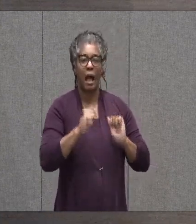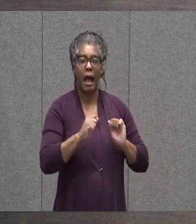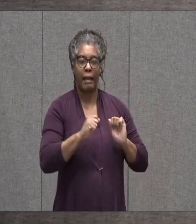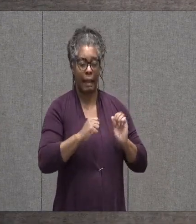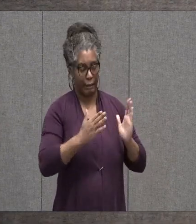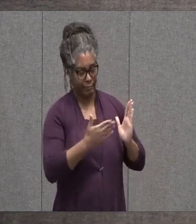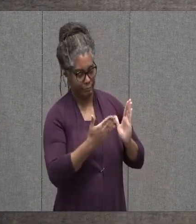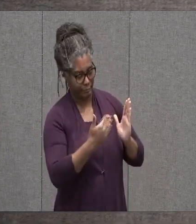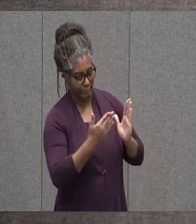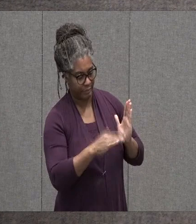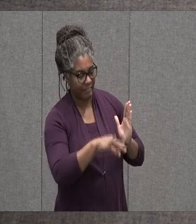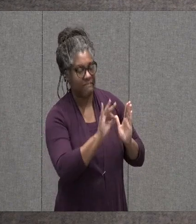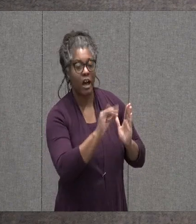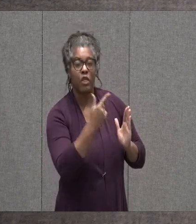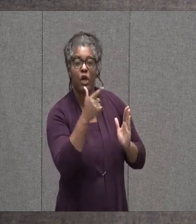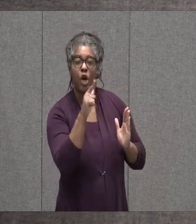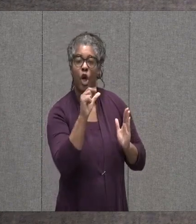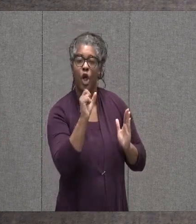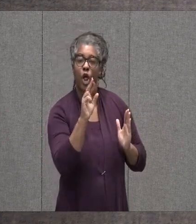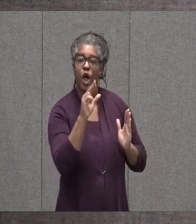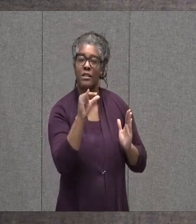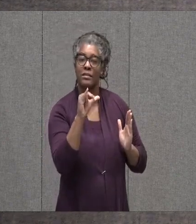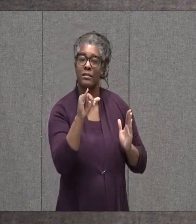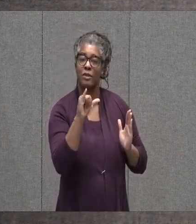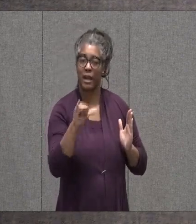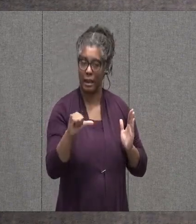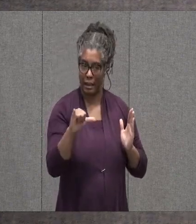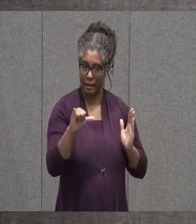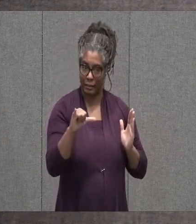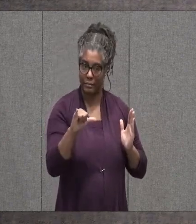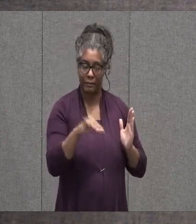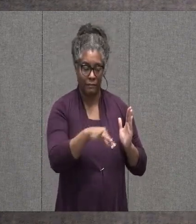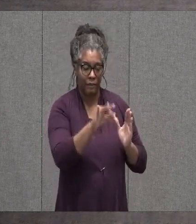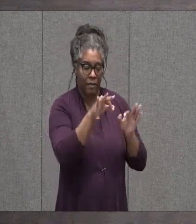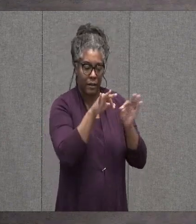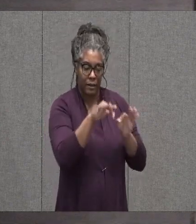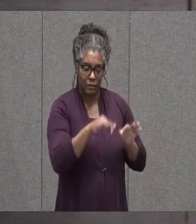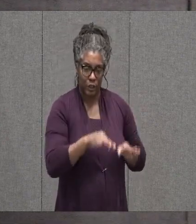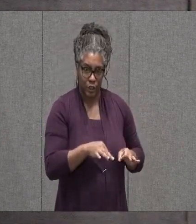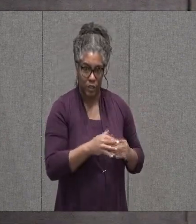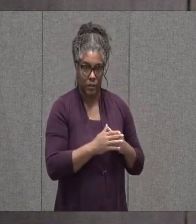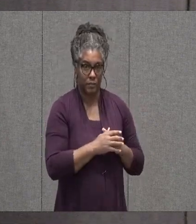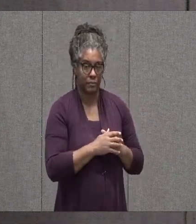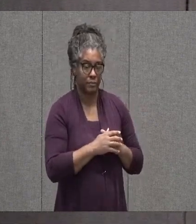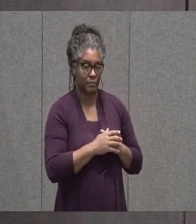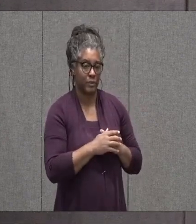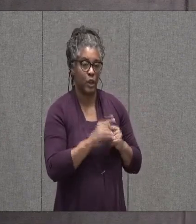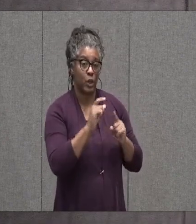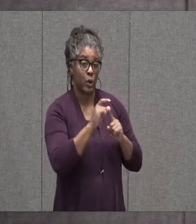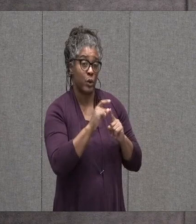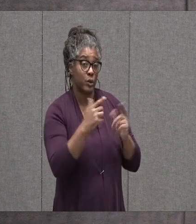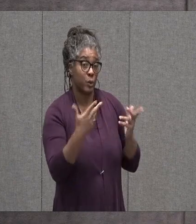figure out what the word is. So, let's look at the words here. So, we have the word allowance.